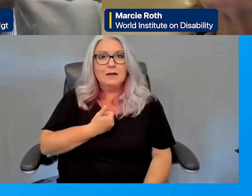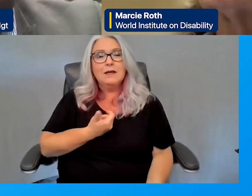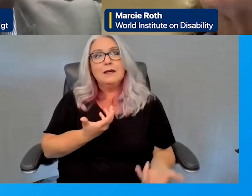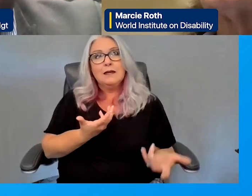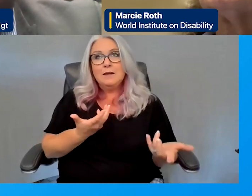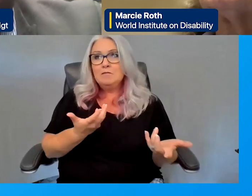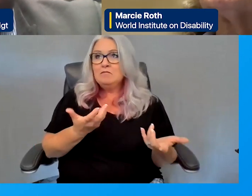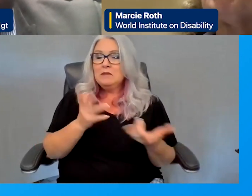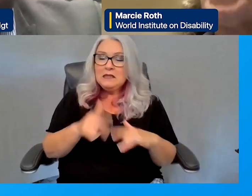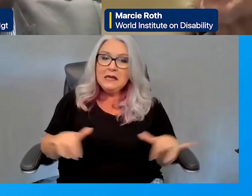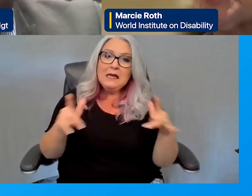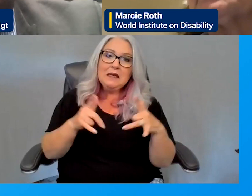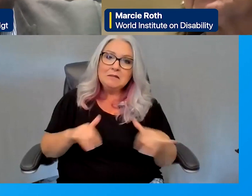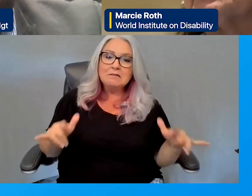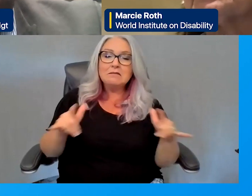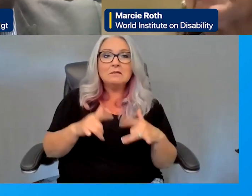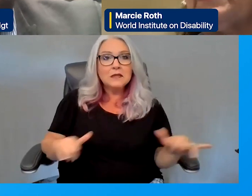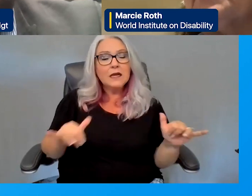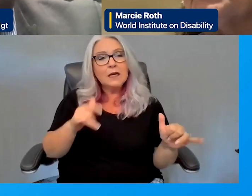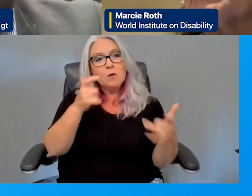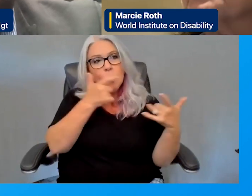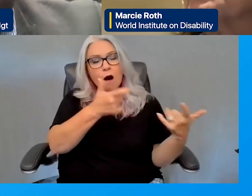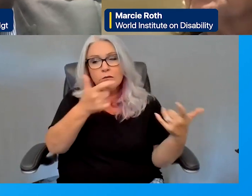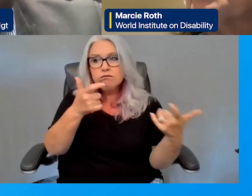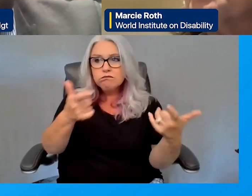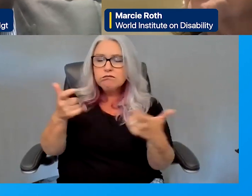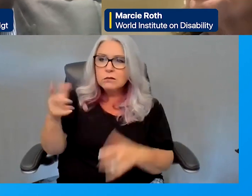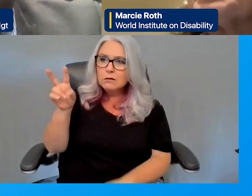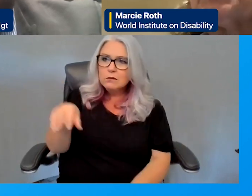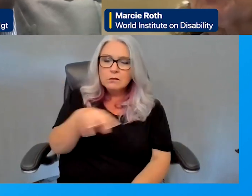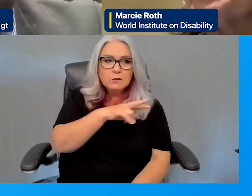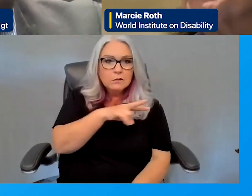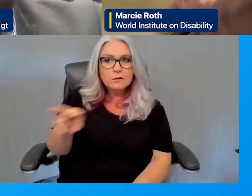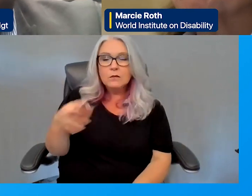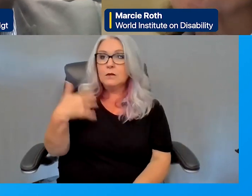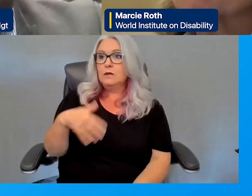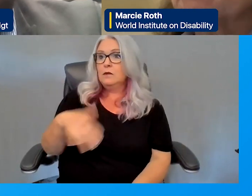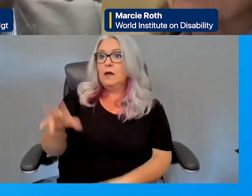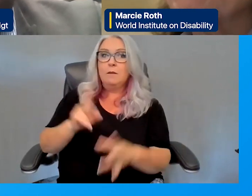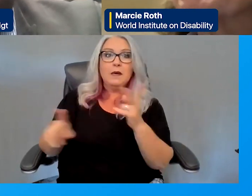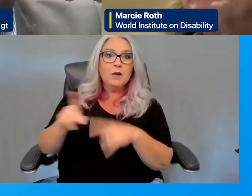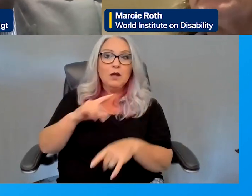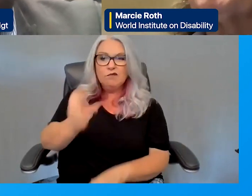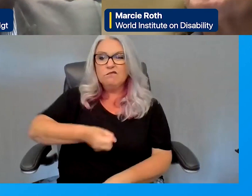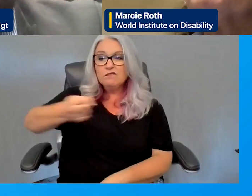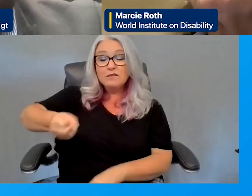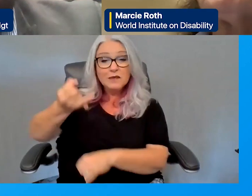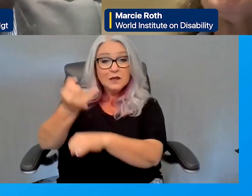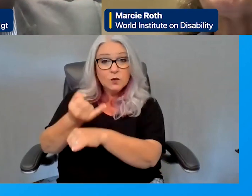again watching as people are institutionalized. As people